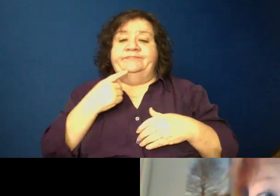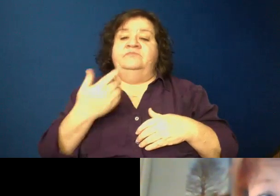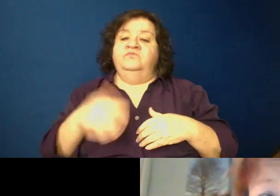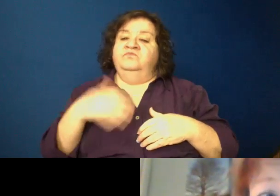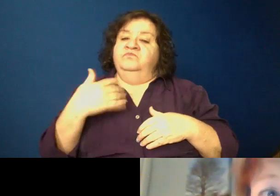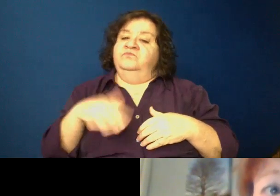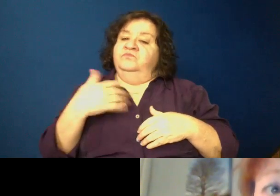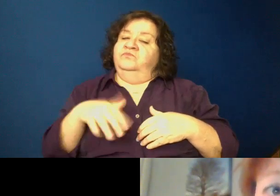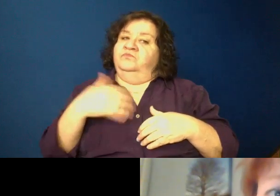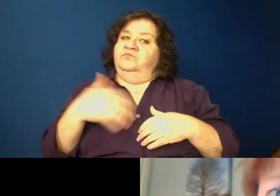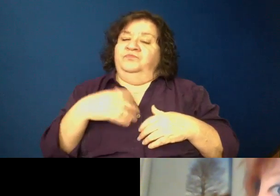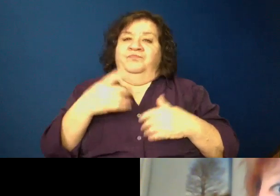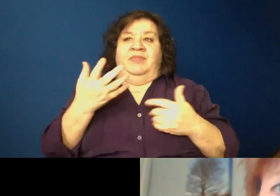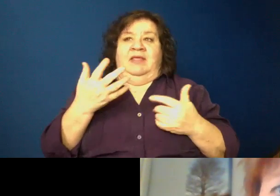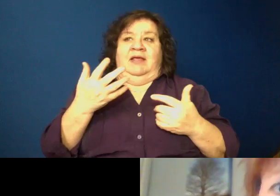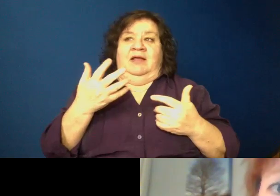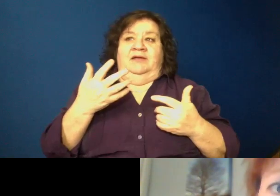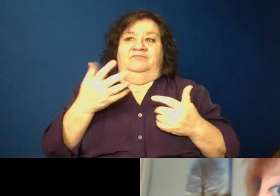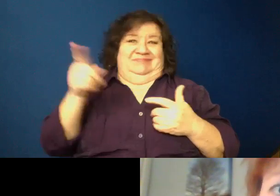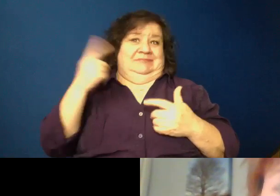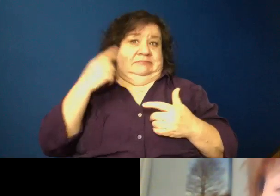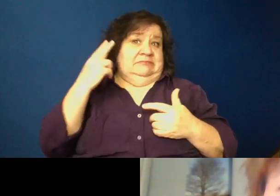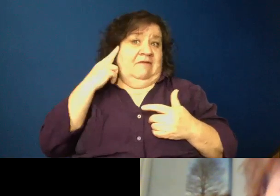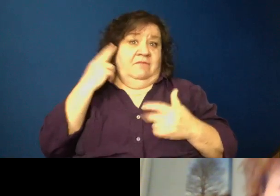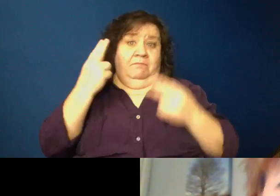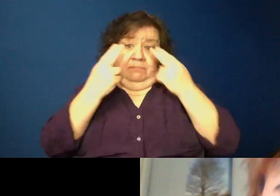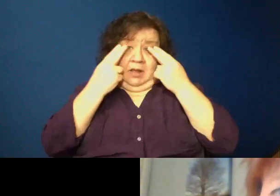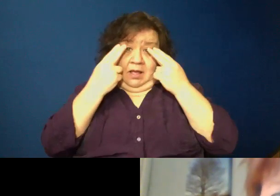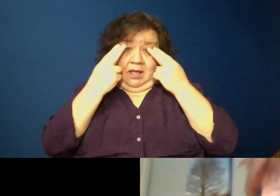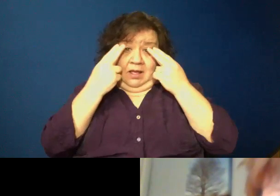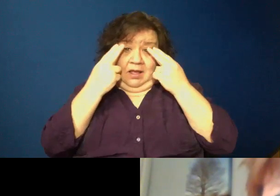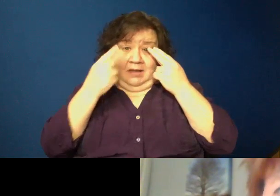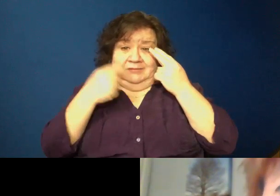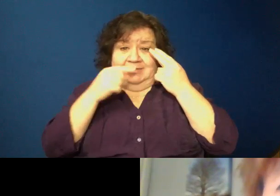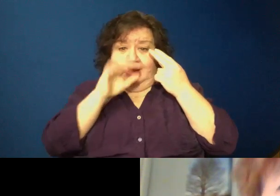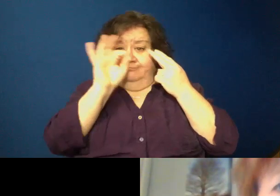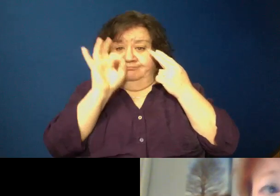vaccination programs but also that it's done well for um people with disabilities for